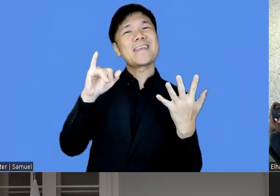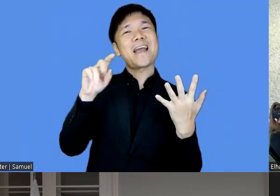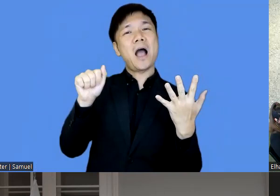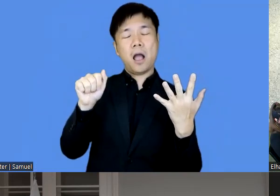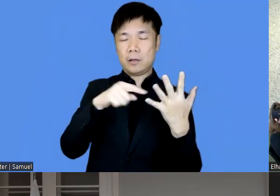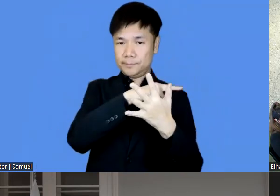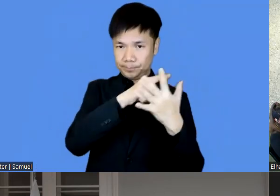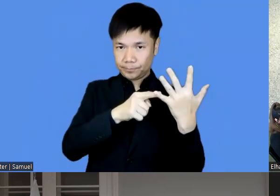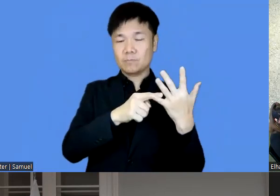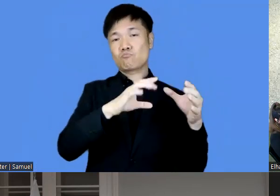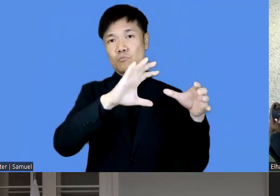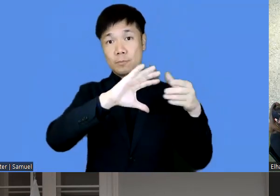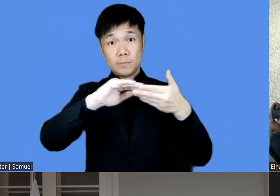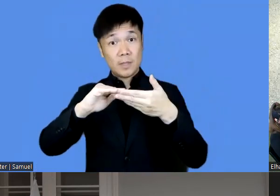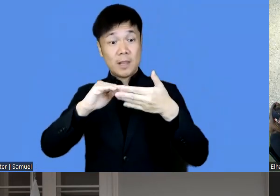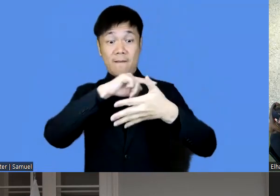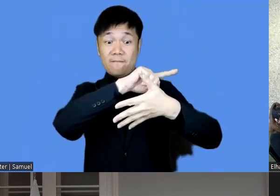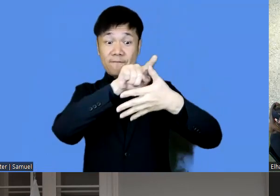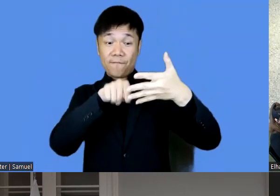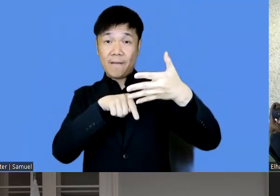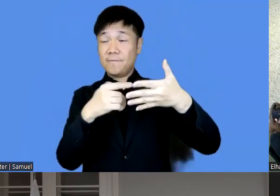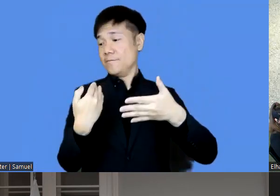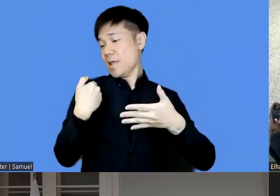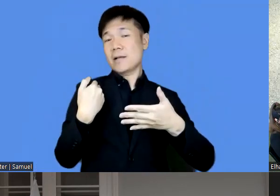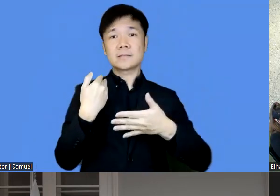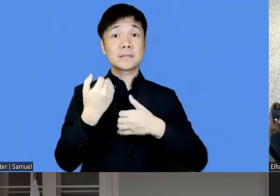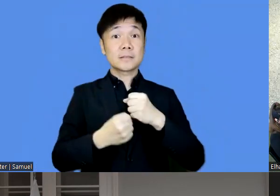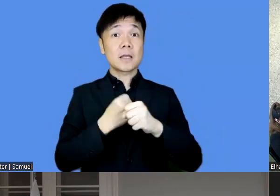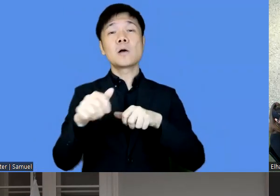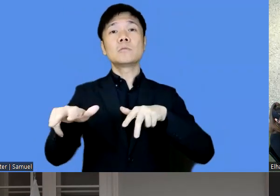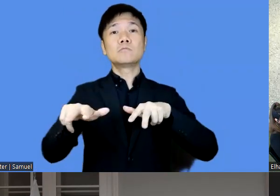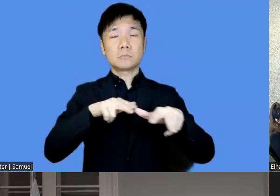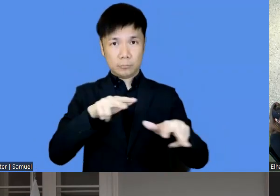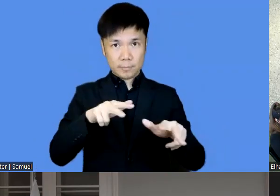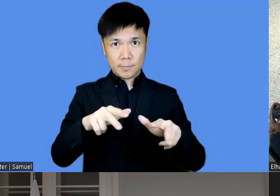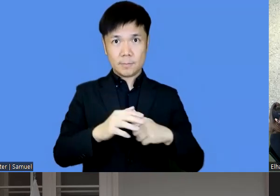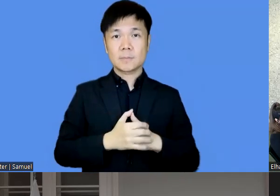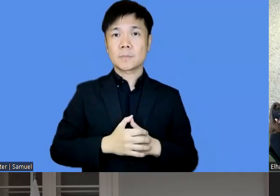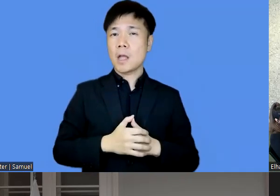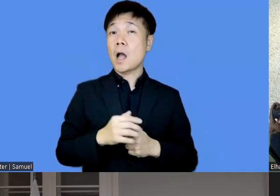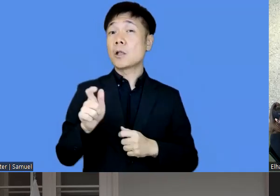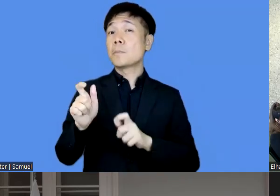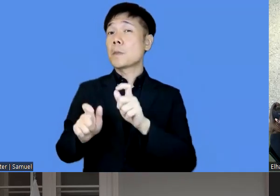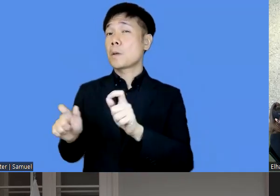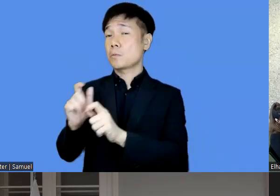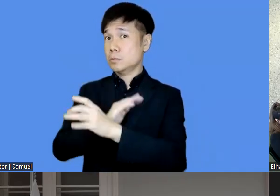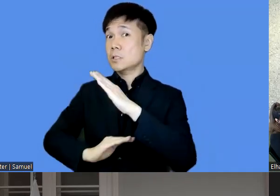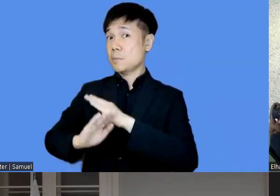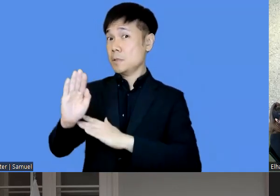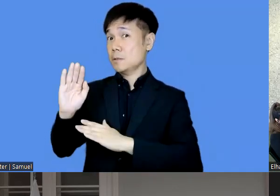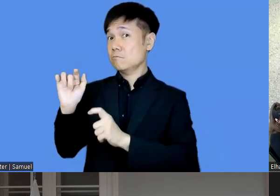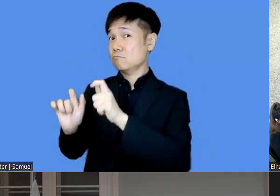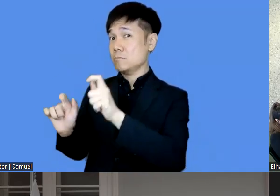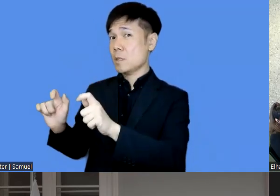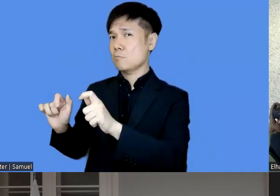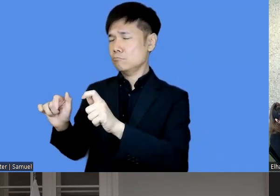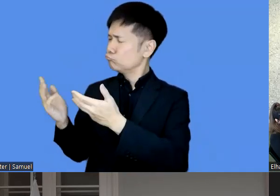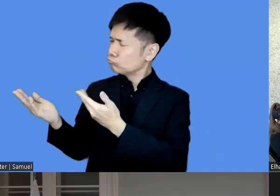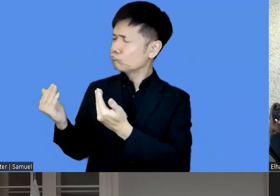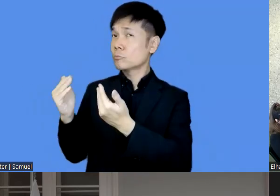and the very process and fact of having persons with disabilities directly speak to militaries